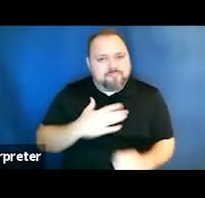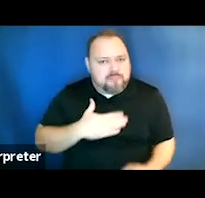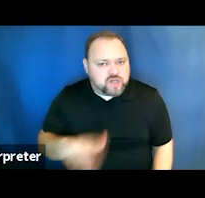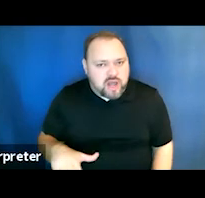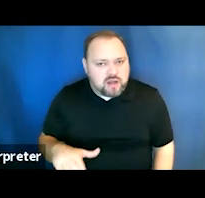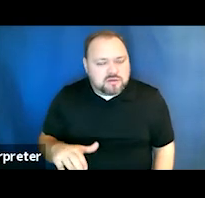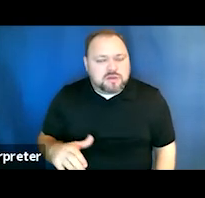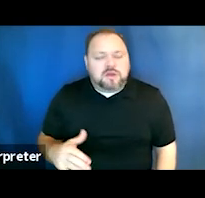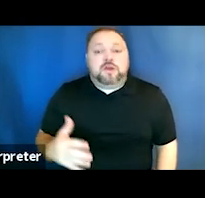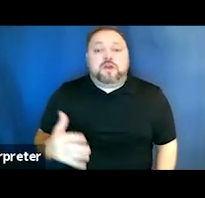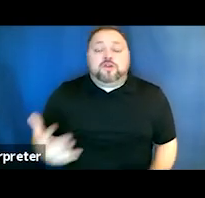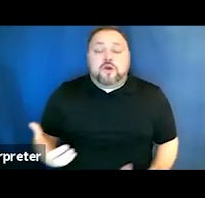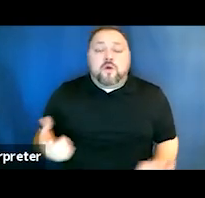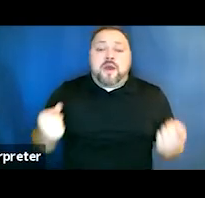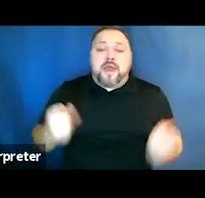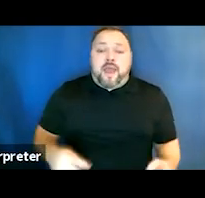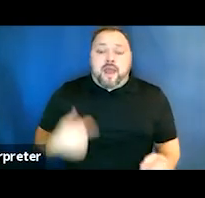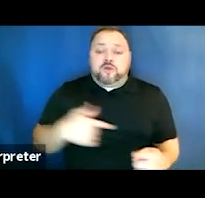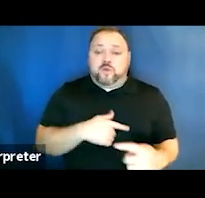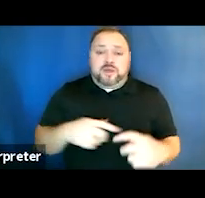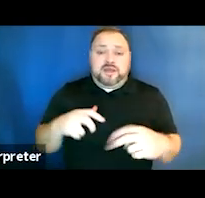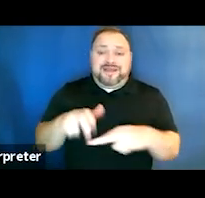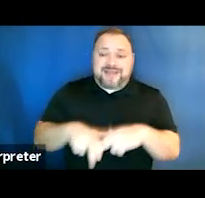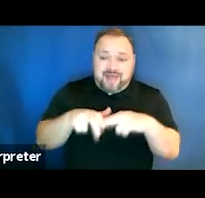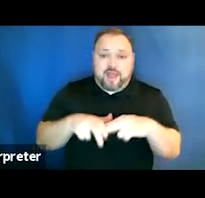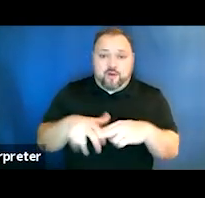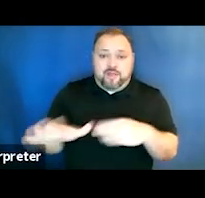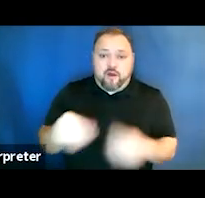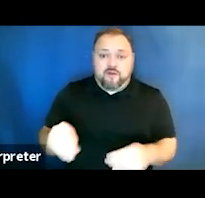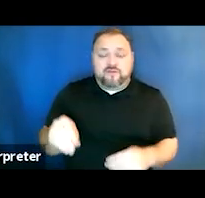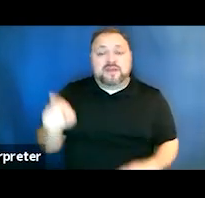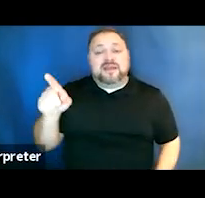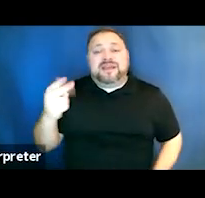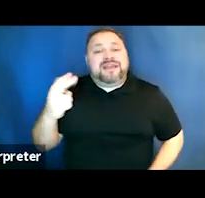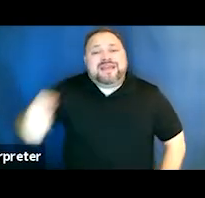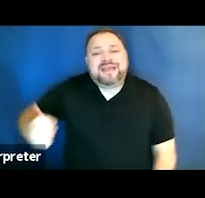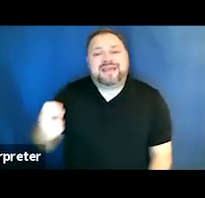As we sat there in the office, he said that everything